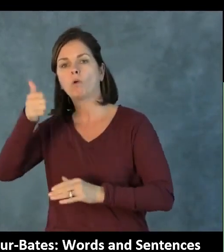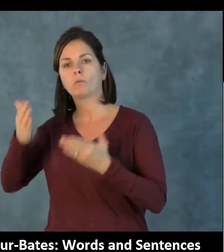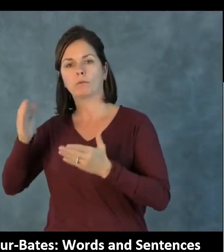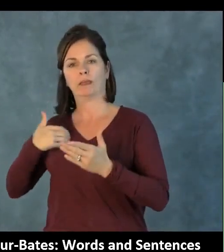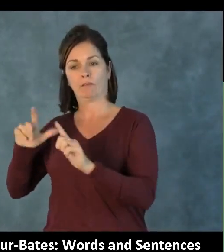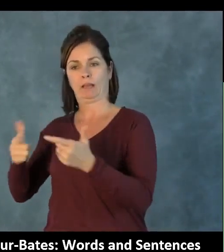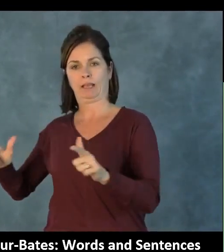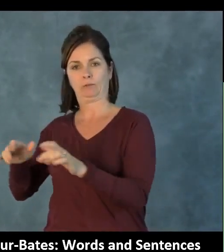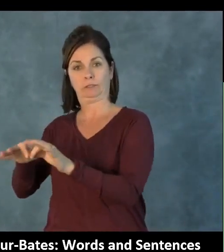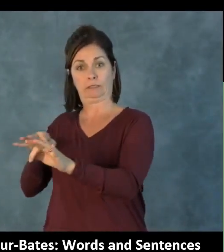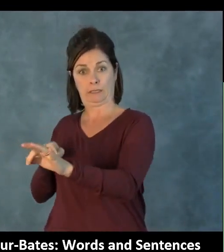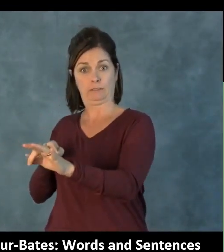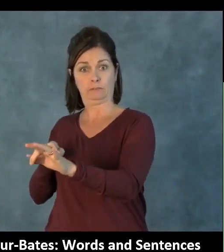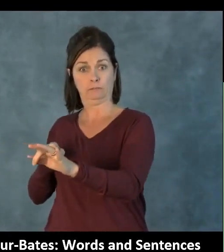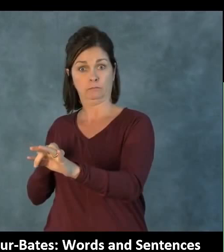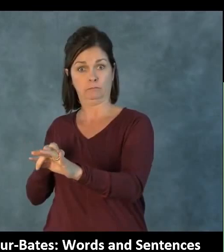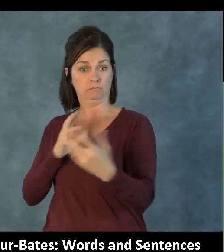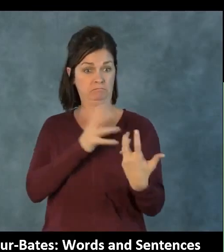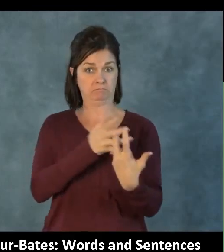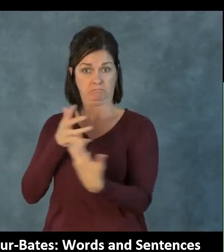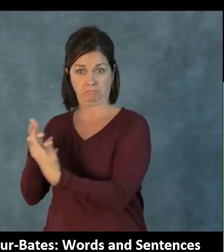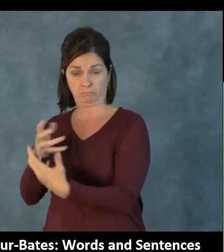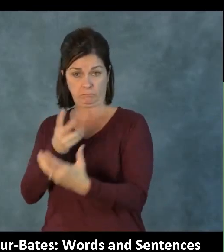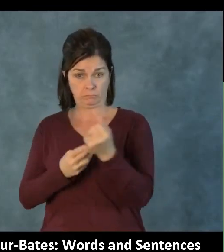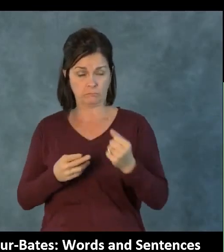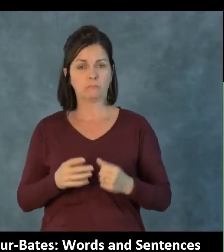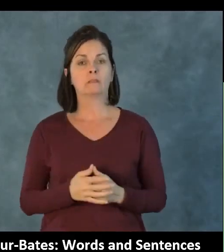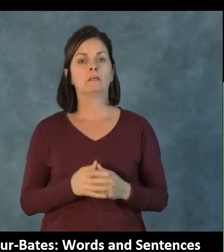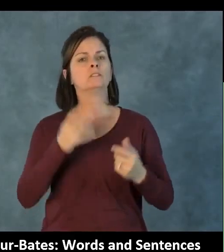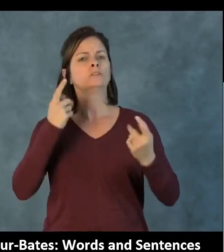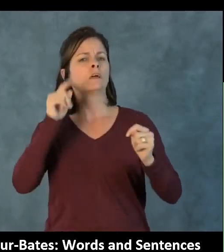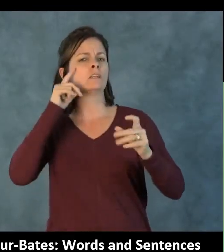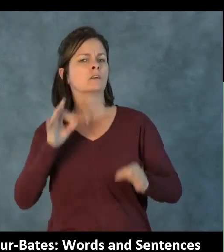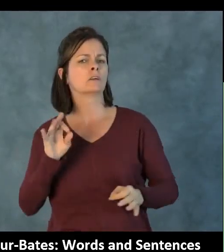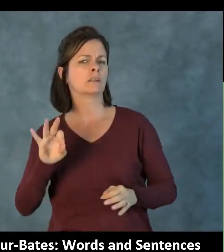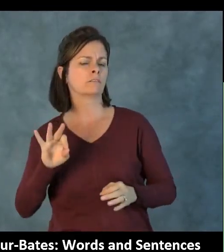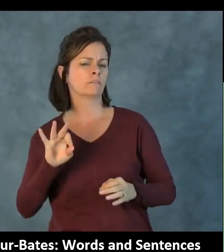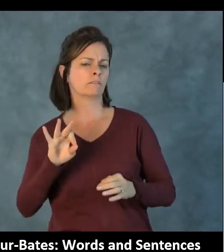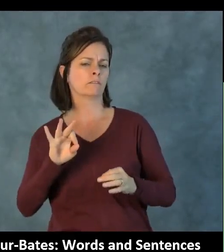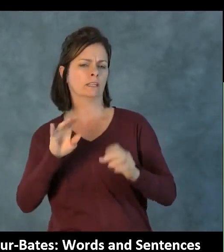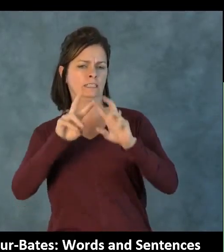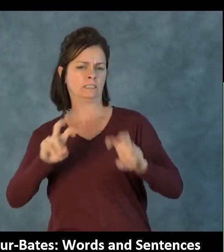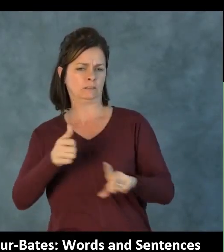In trying to determine if the assessment is appropriate for a given child, you would want to use